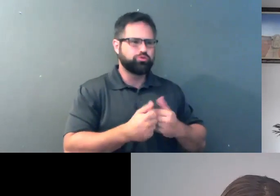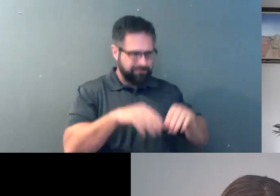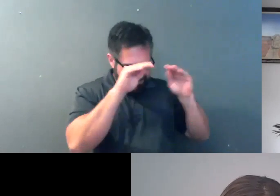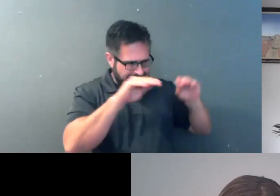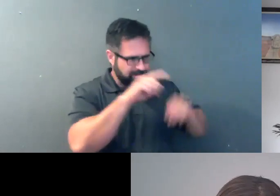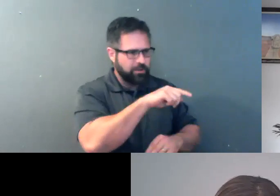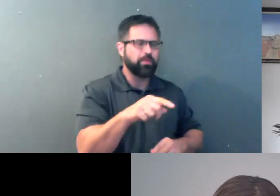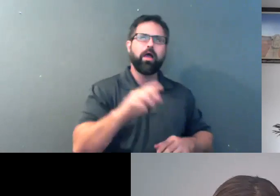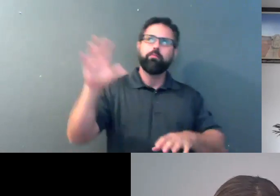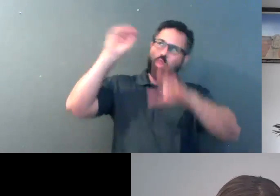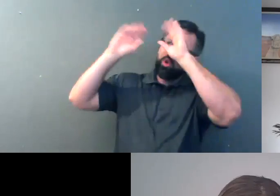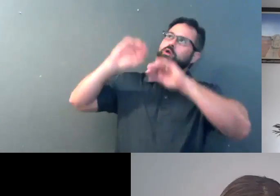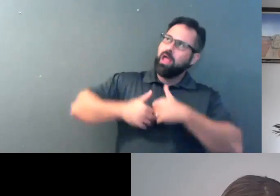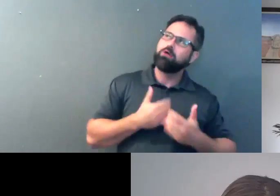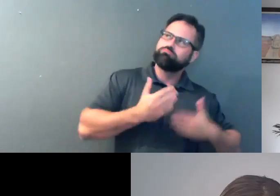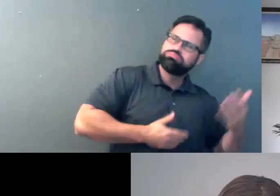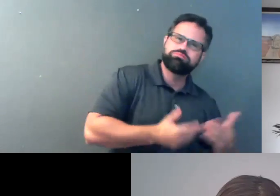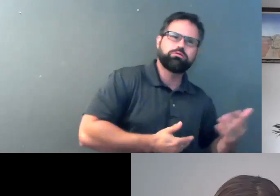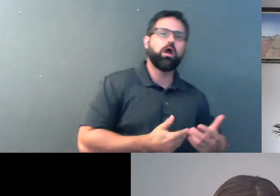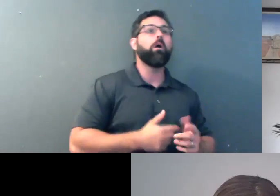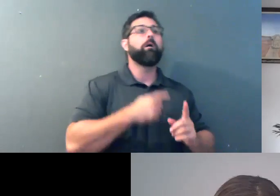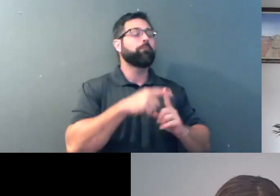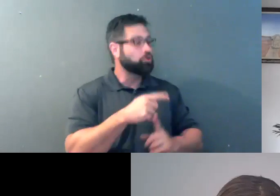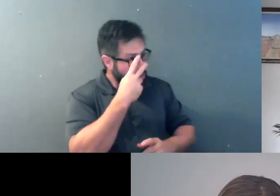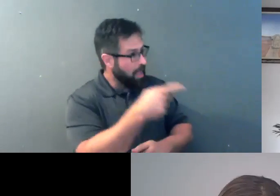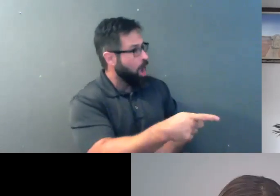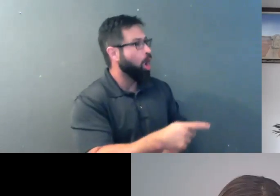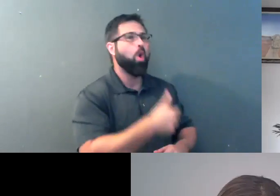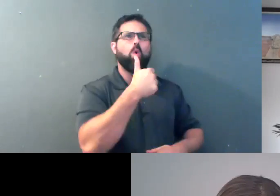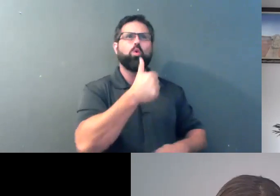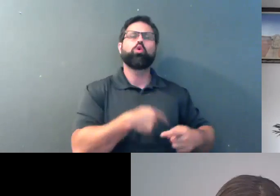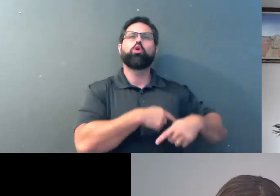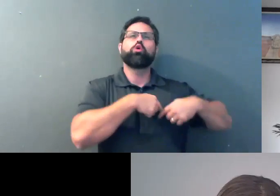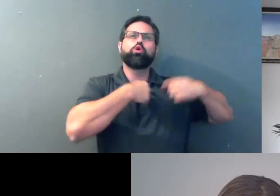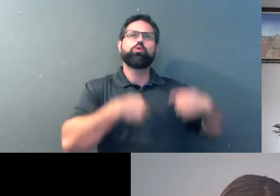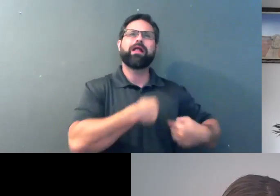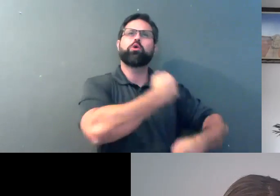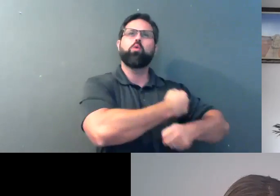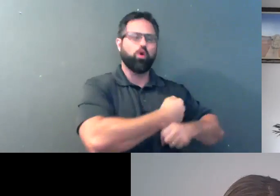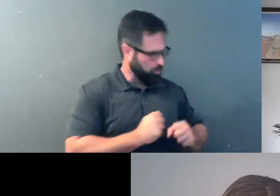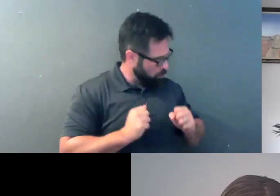documentation of good practice in humanitarian action so really working at that ground level to